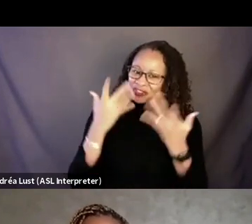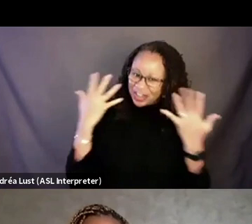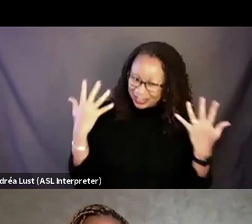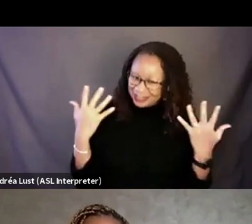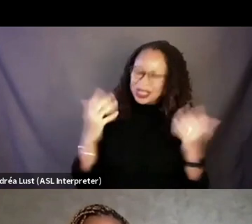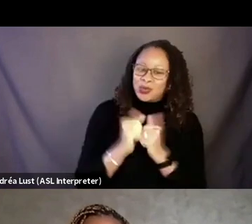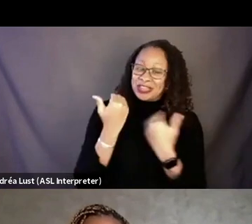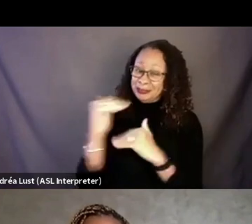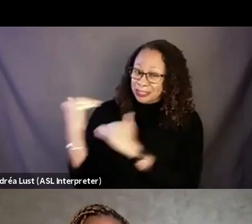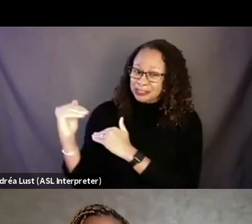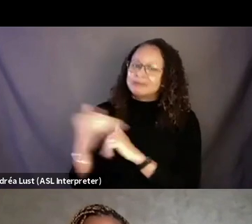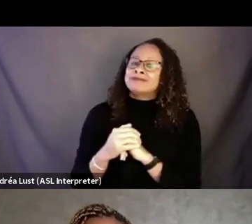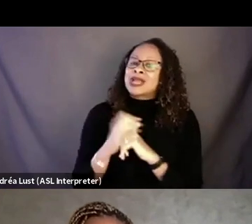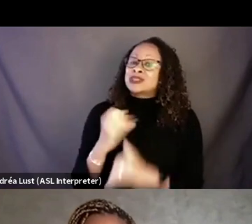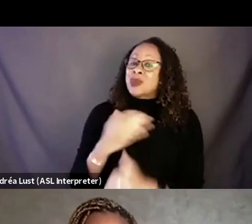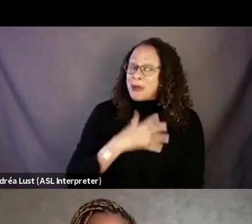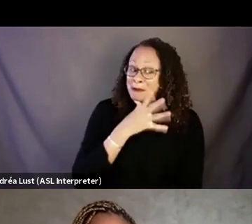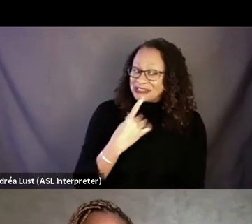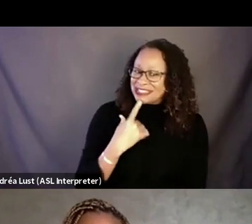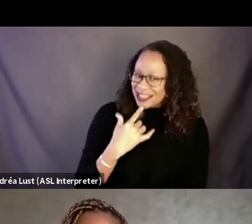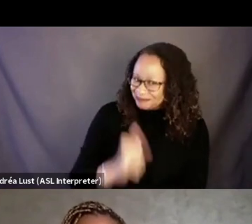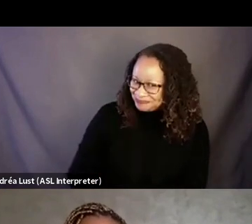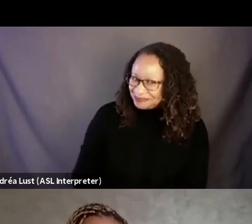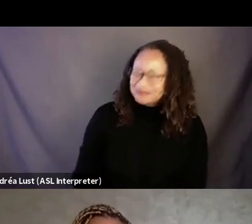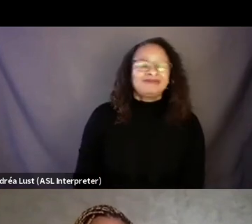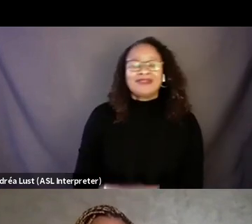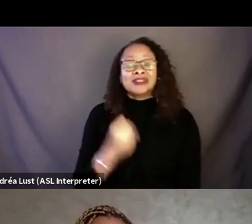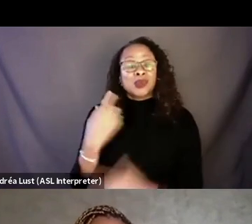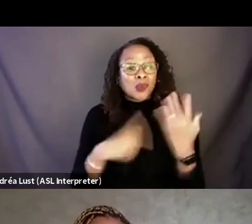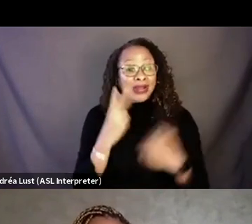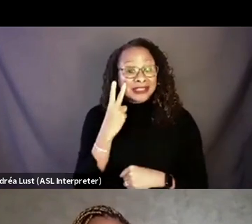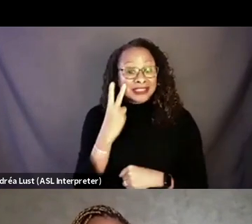so she said, and so what I saw in the film for me was just